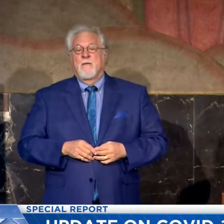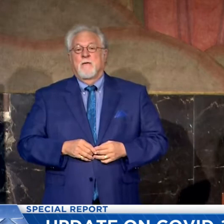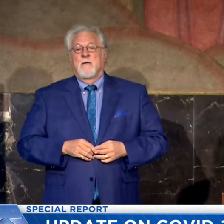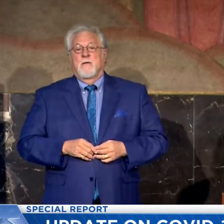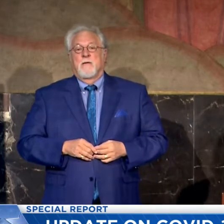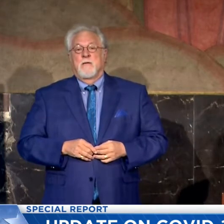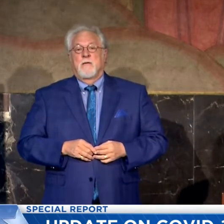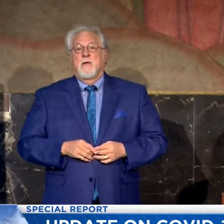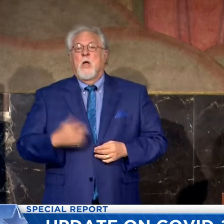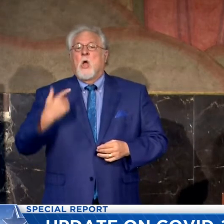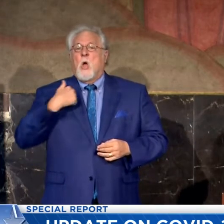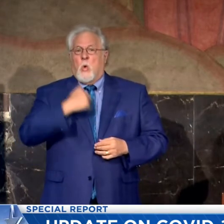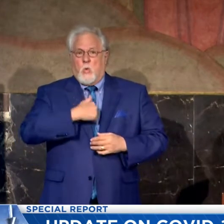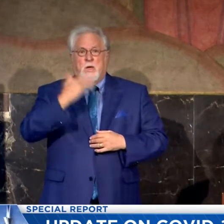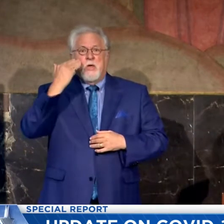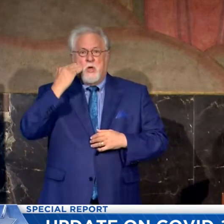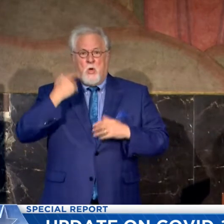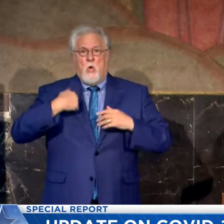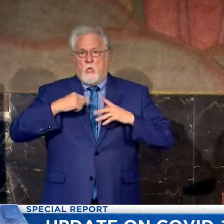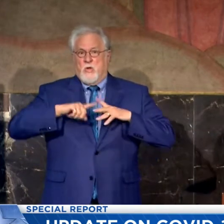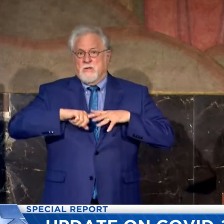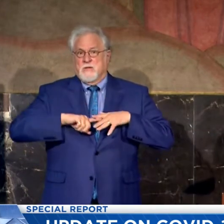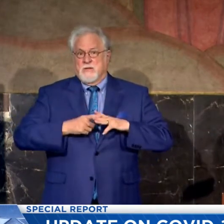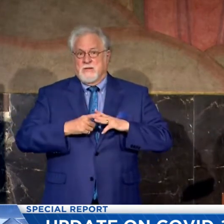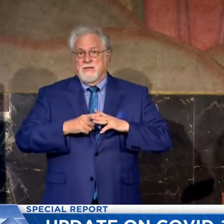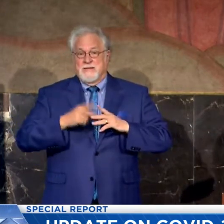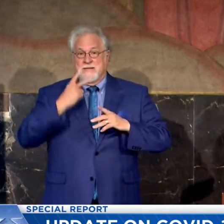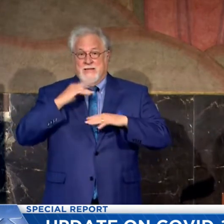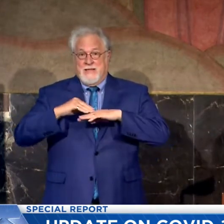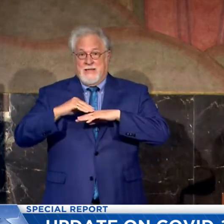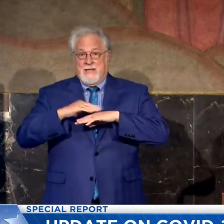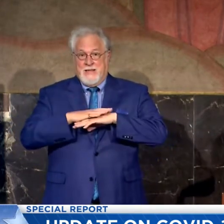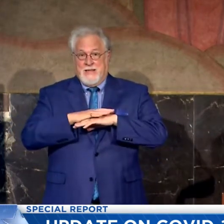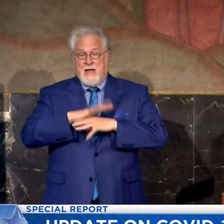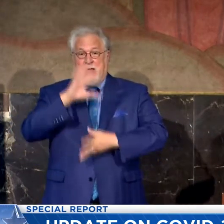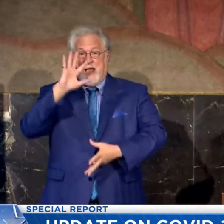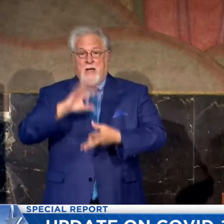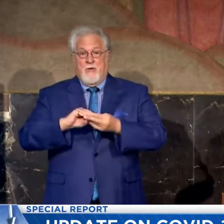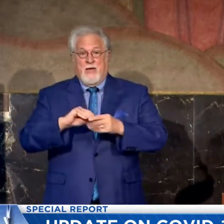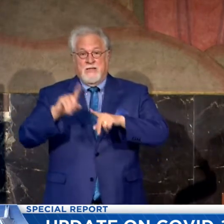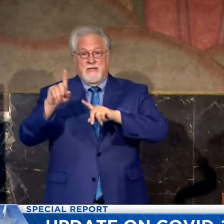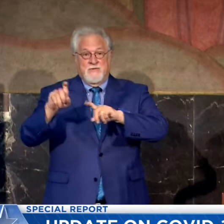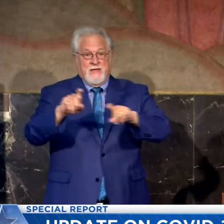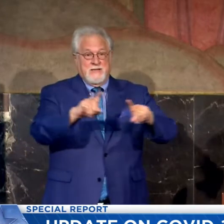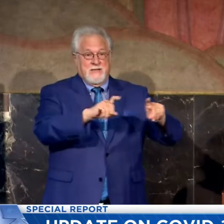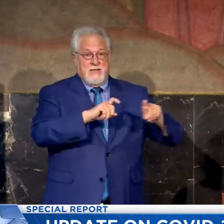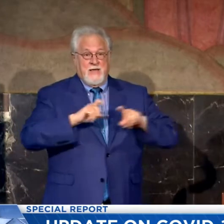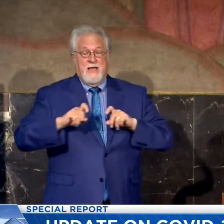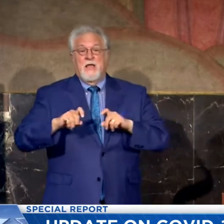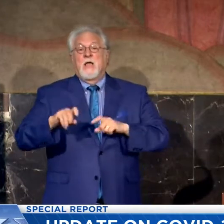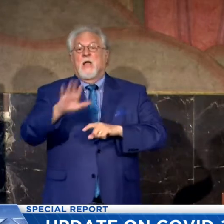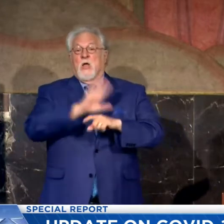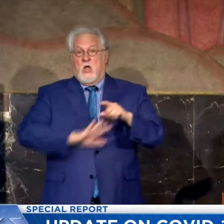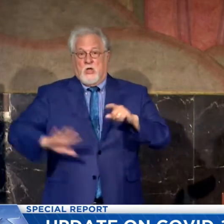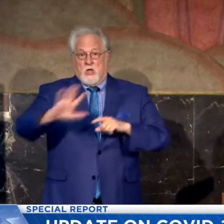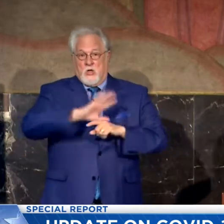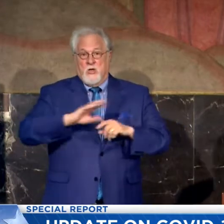POSITIVE, ON ALL LAB REPORTS REPORTED YESTERDAY WAS 6.1 PERCENT. IF YOU LOOK AT THAT NUMBER THAT I GAVE YOU THAT REPRESENTED THE NEW CASES, IT WAS 6.4 PERCENT.